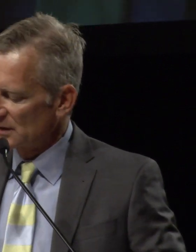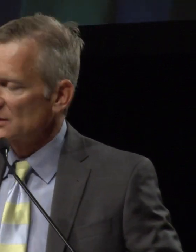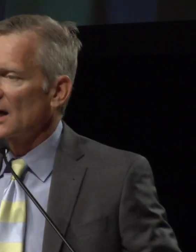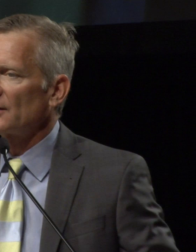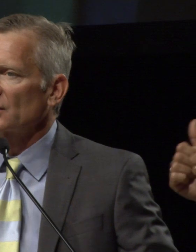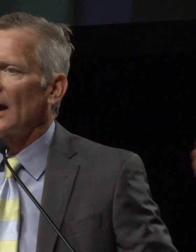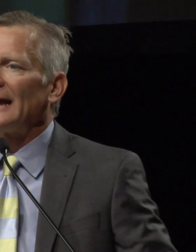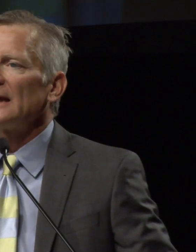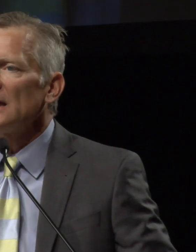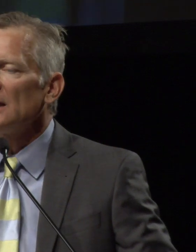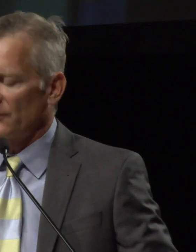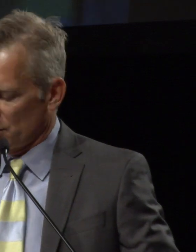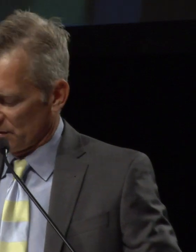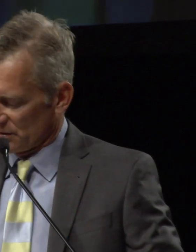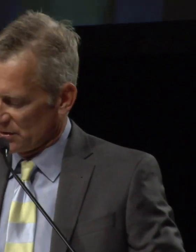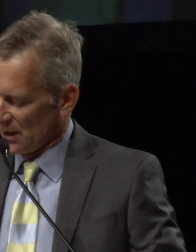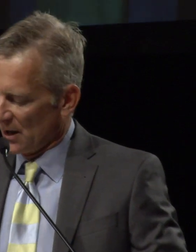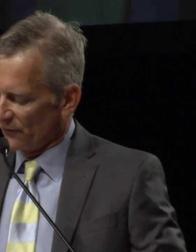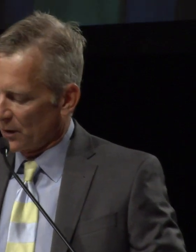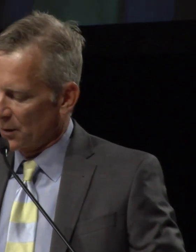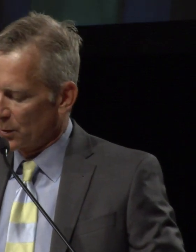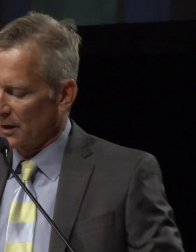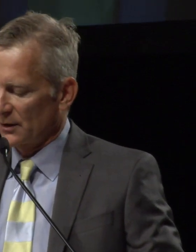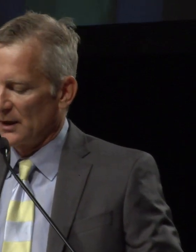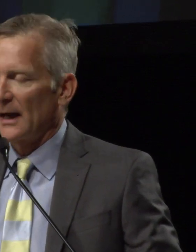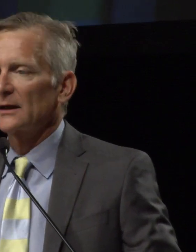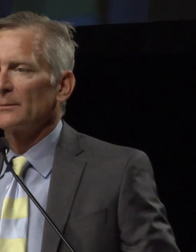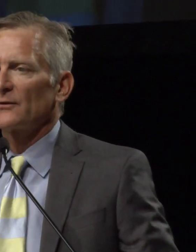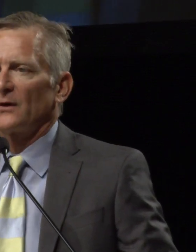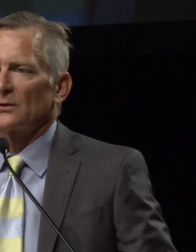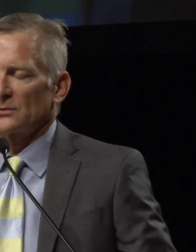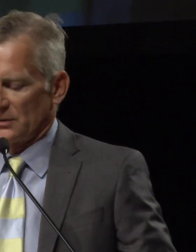SUCCESS" A KEY FOCUS FOR OUR WORK IN ACADEMIC AFFAIRS THIS